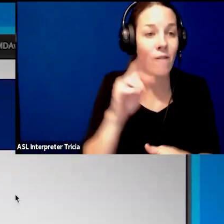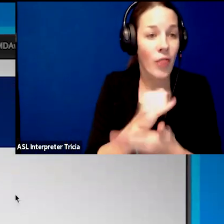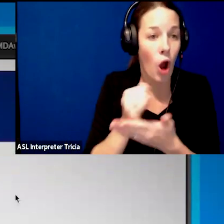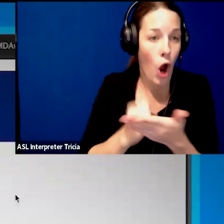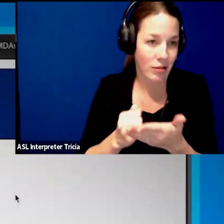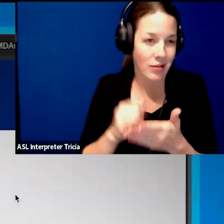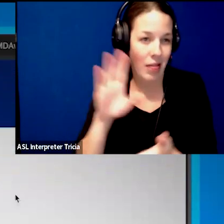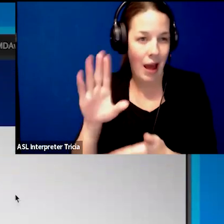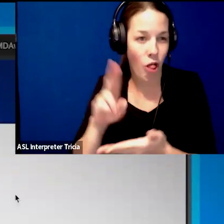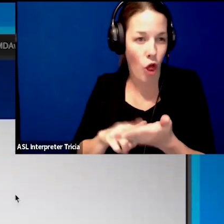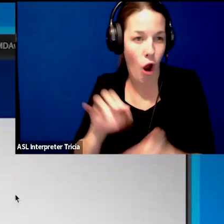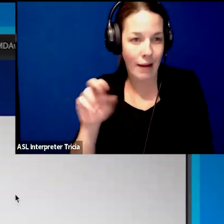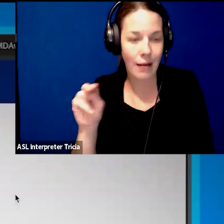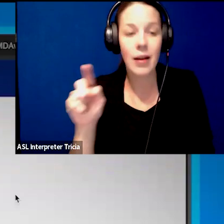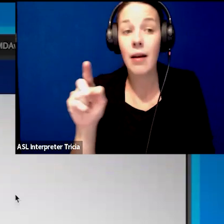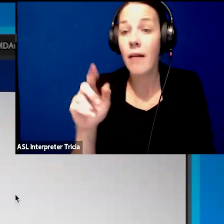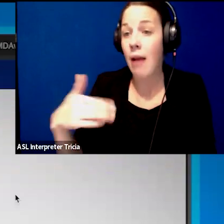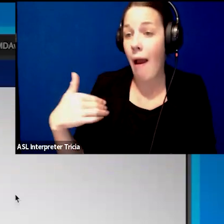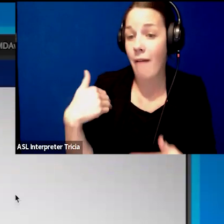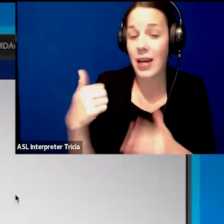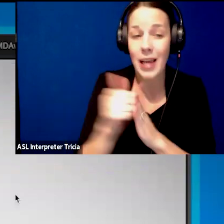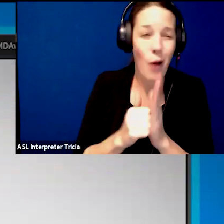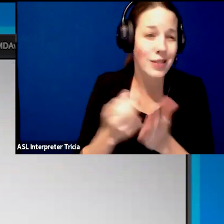If you don't have an account, signing up is free and easy.